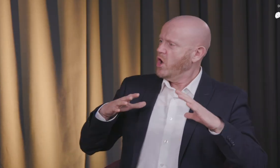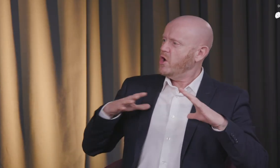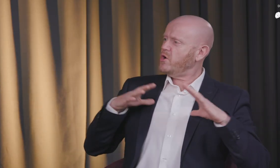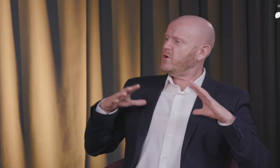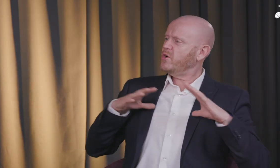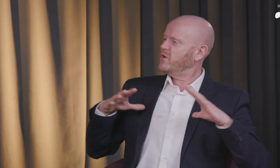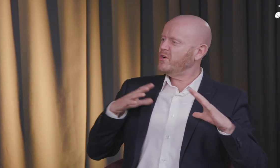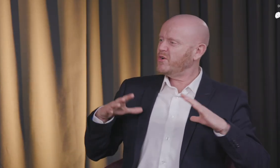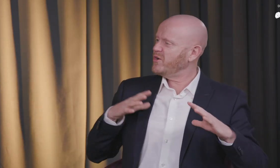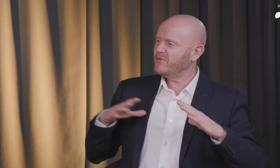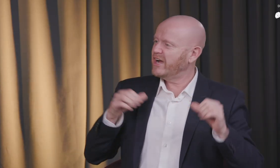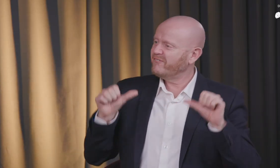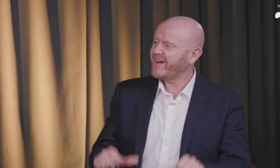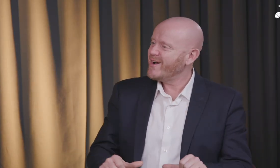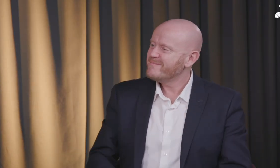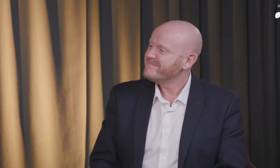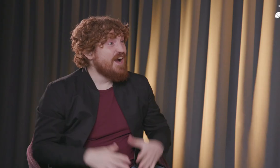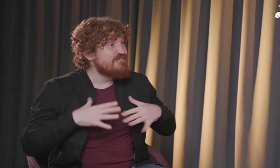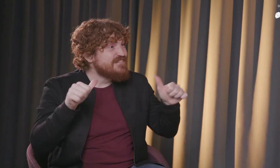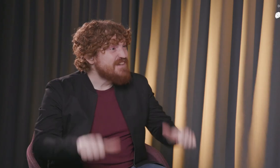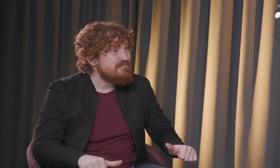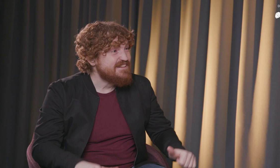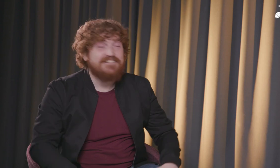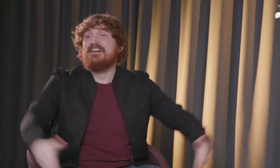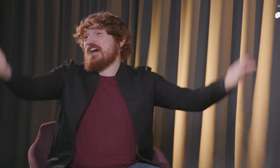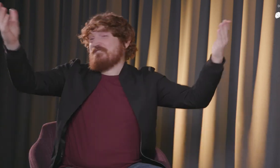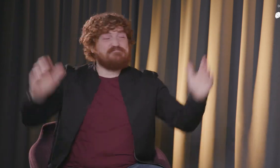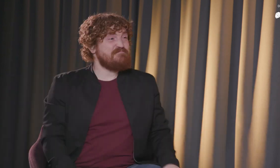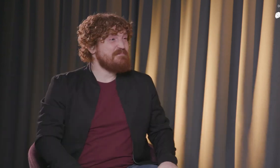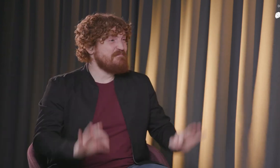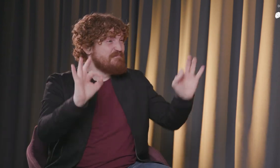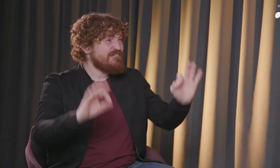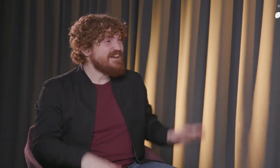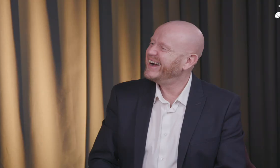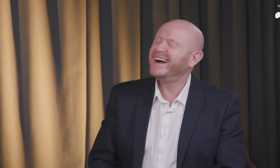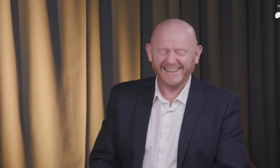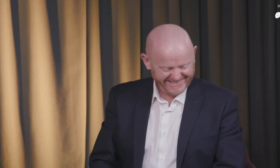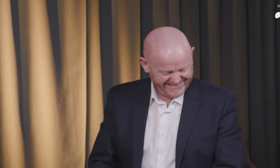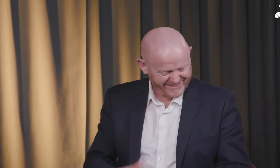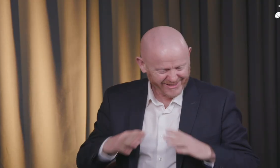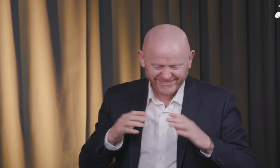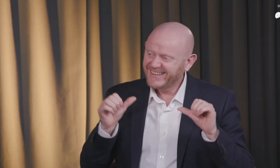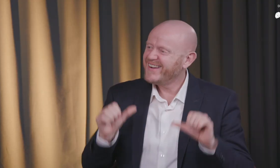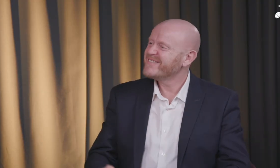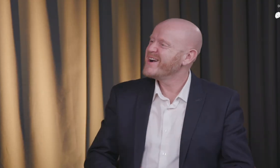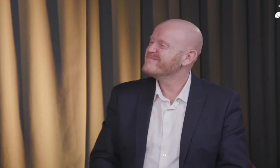It’s already been confirmed! It’s already been confirmed? Perfect! Yep, it’s already been confirmed.